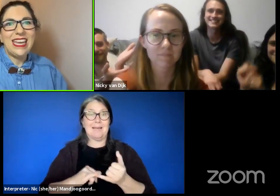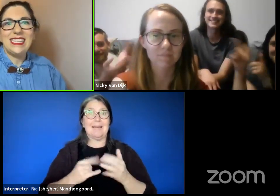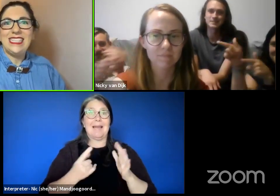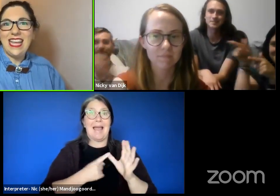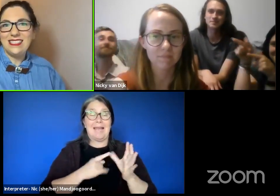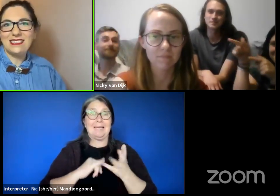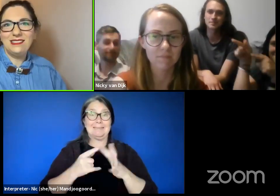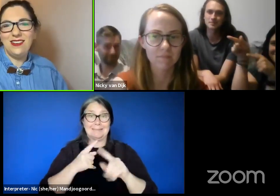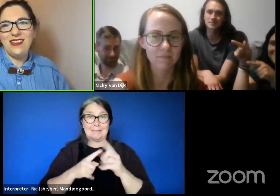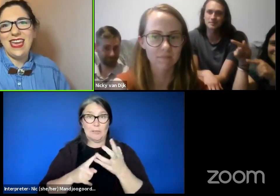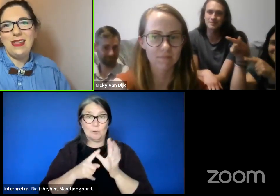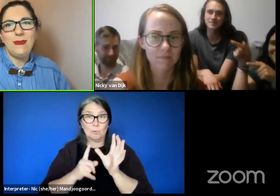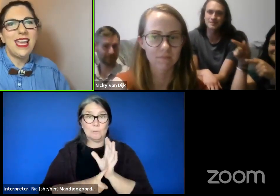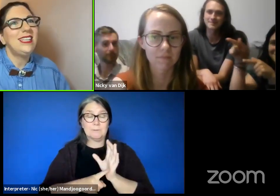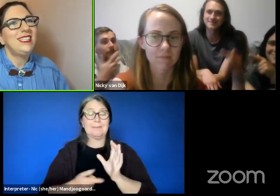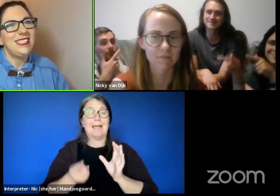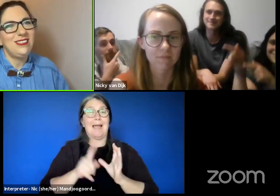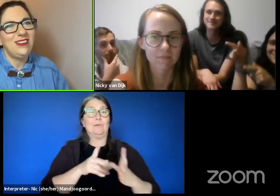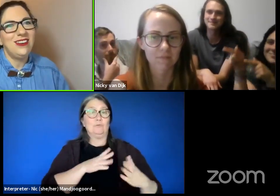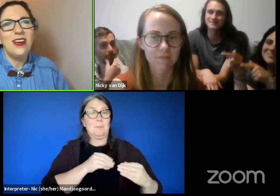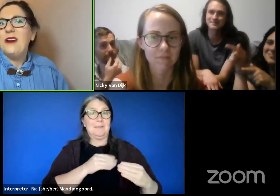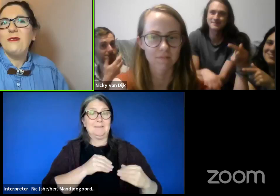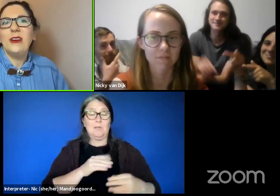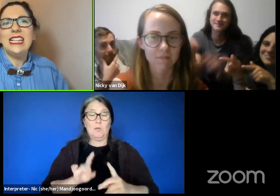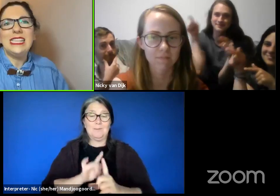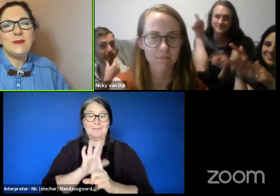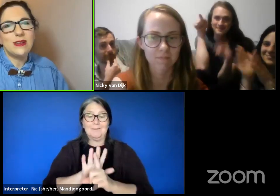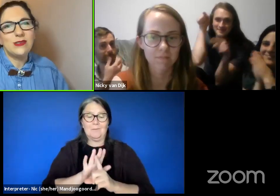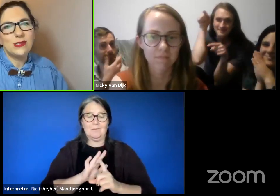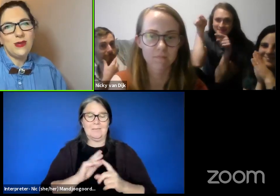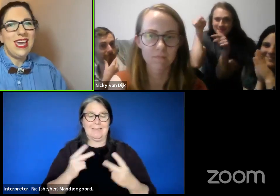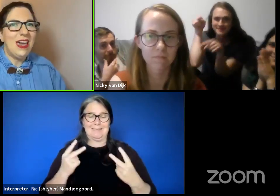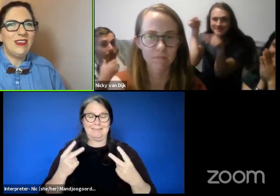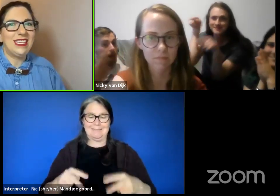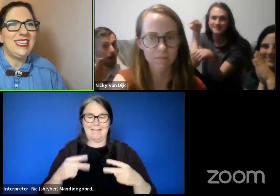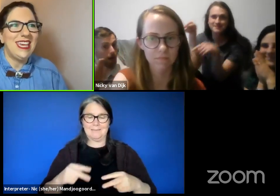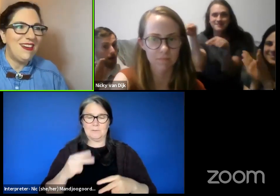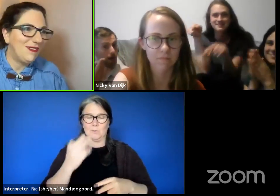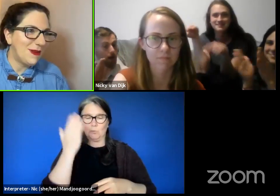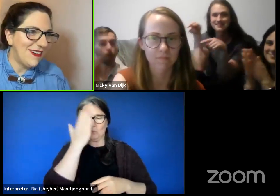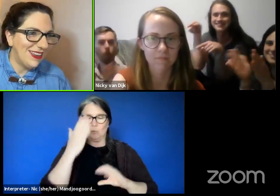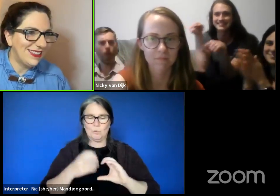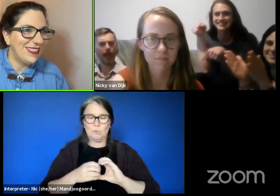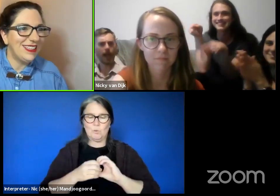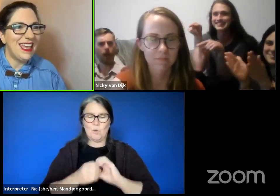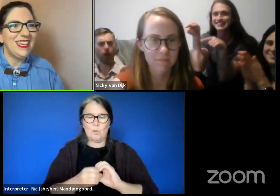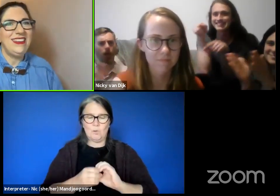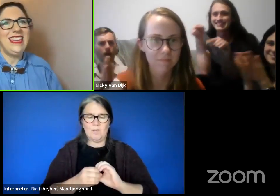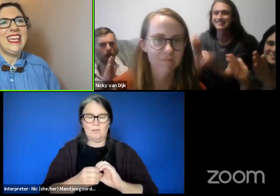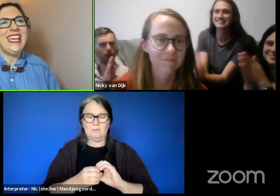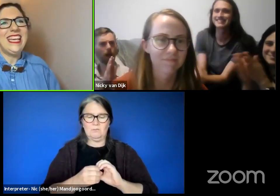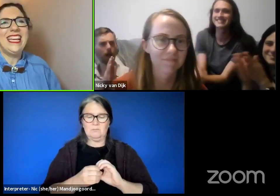campaigns Tasmania. bisexuals and a rematch bisexuals and a romantic. And there's a dance school Owner and PhD student. really really sprinkles queer